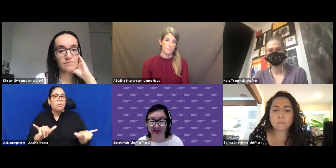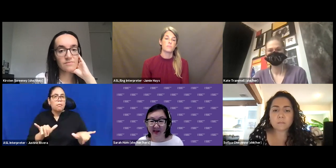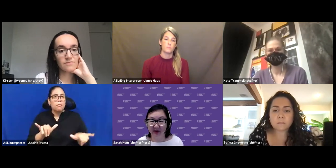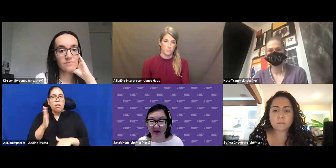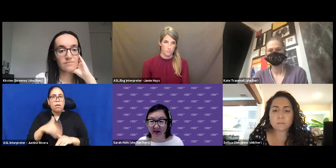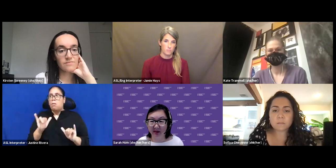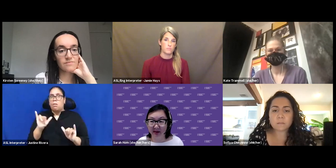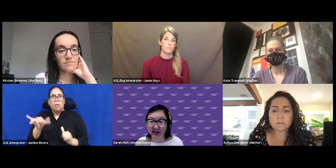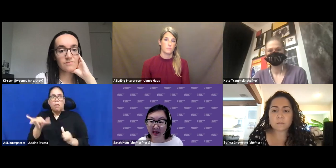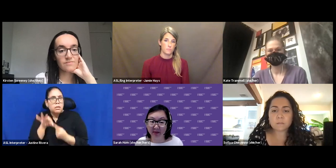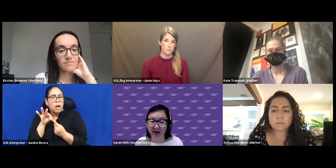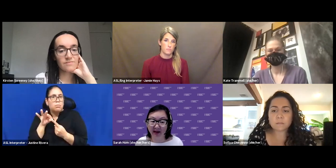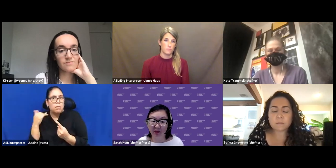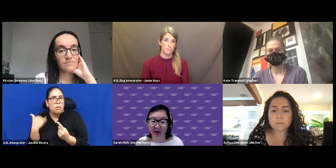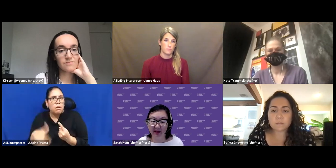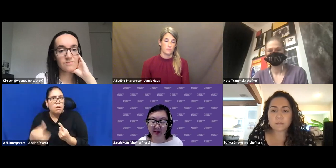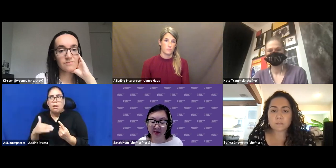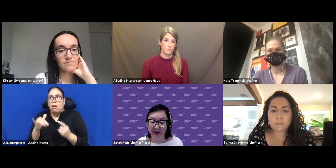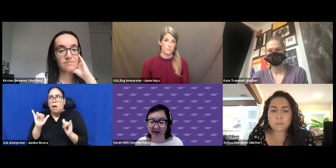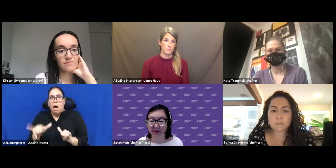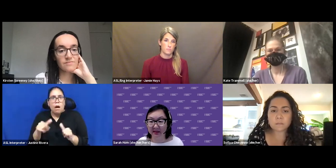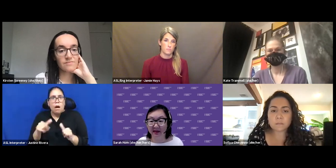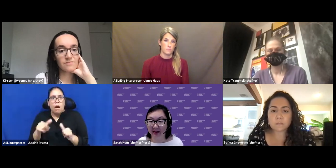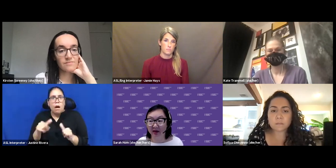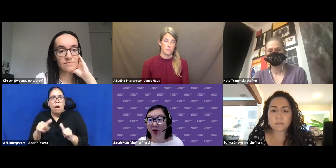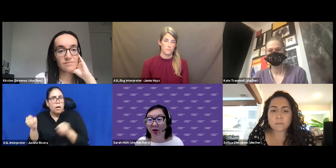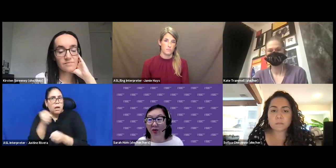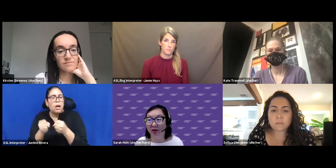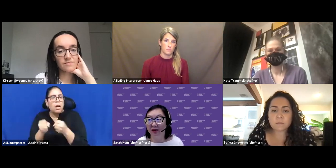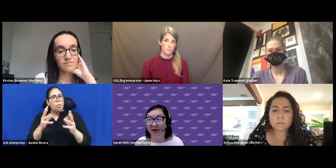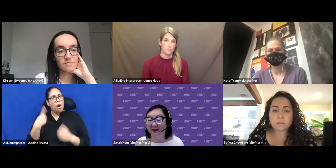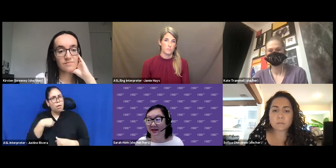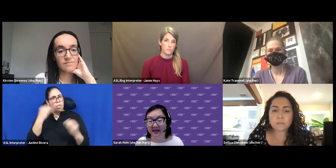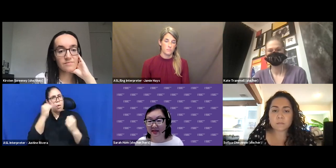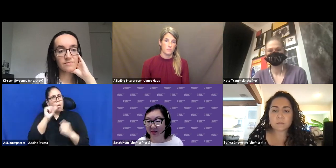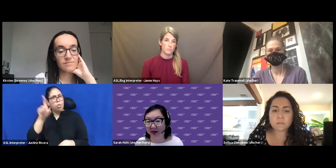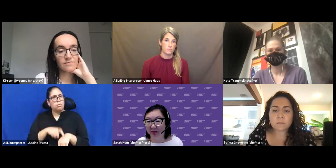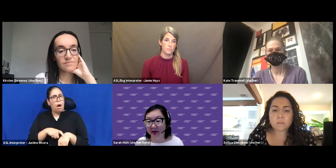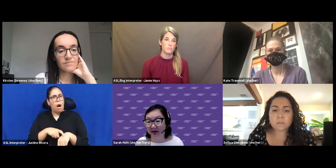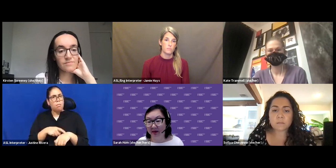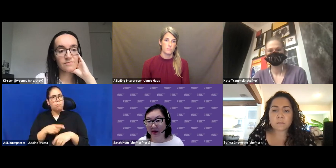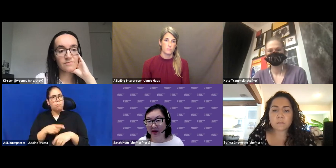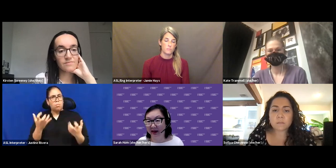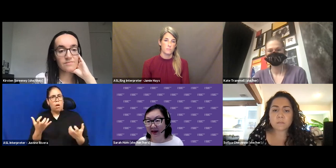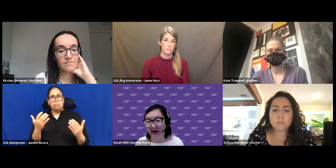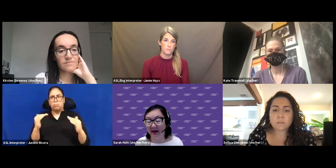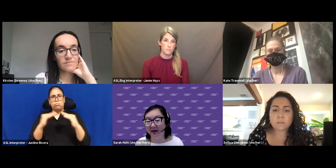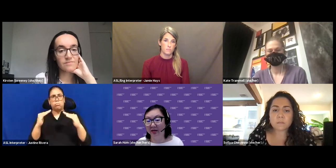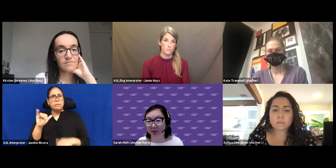have to think about it all the time. I want it to be side by side in the exact same way that we think about any other